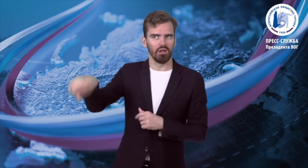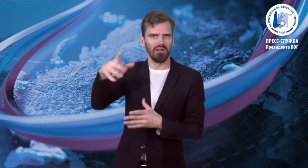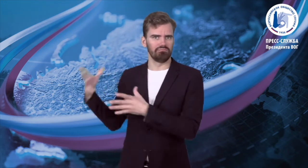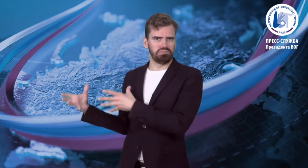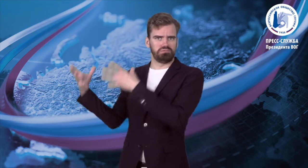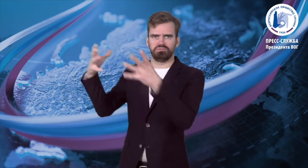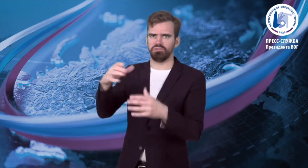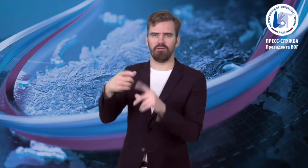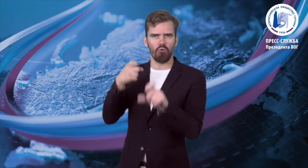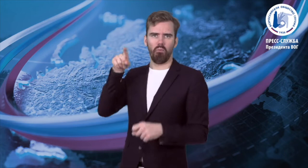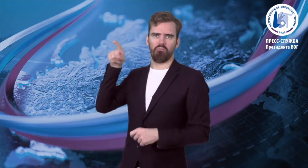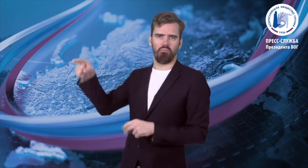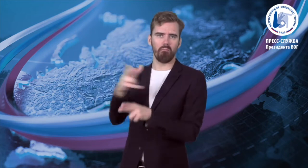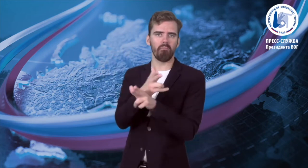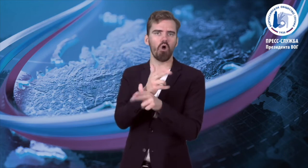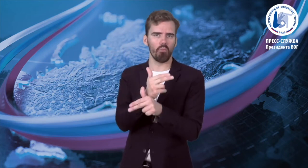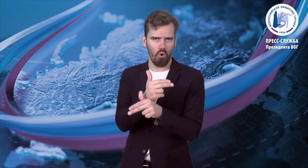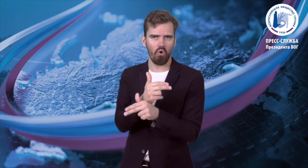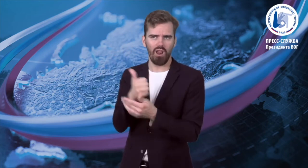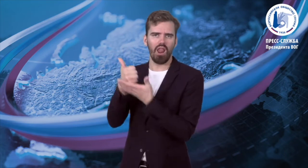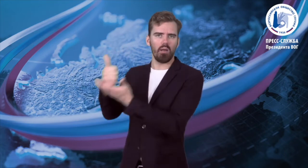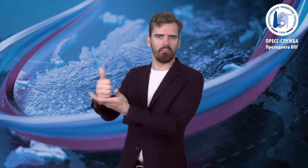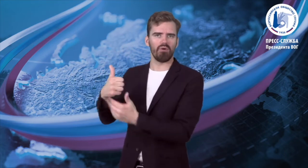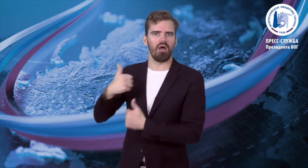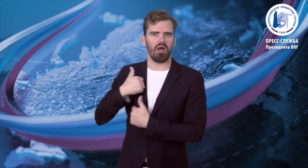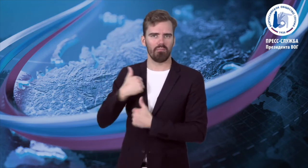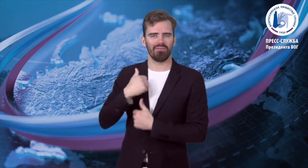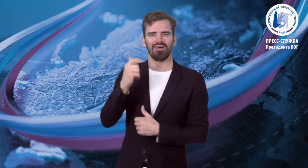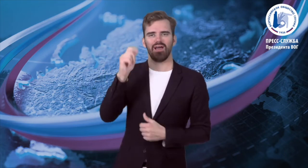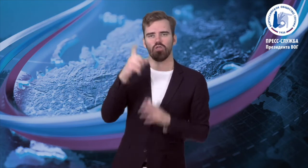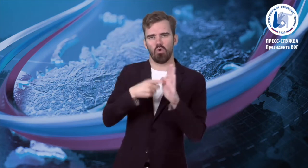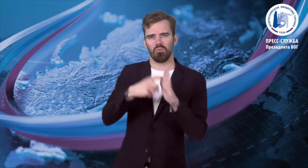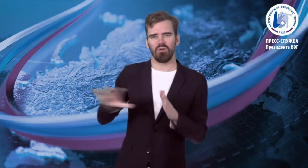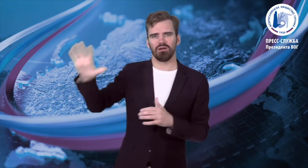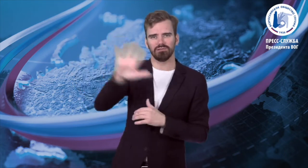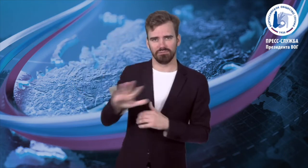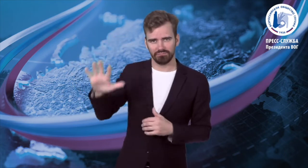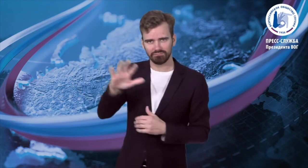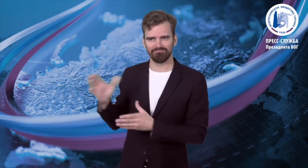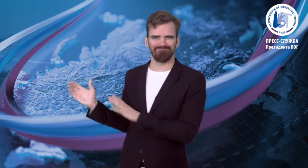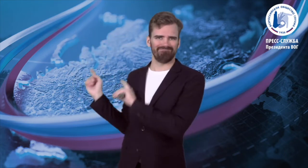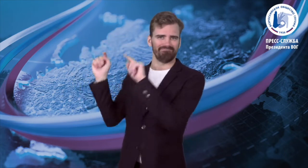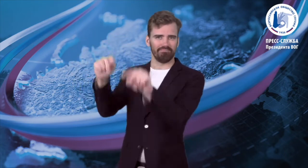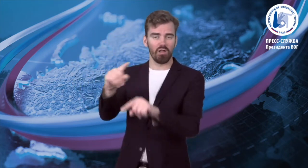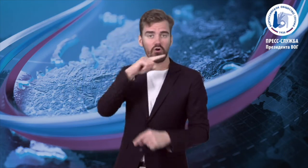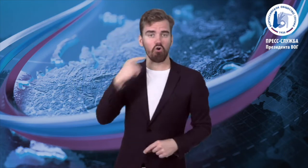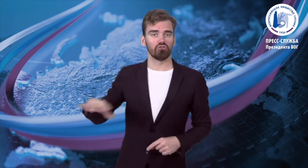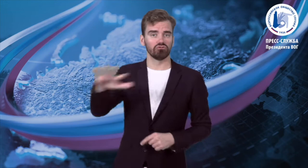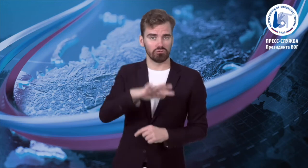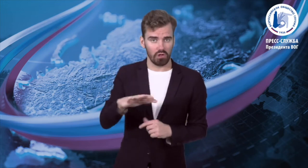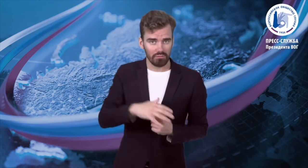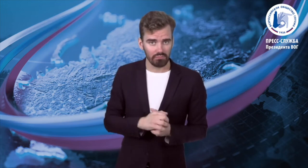All of them were evacuated from Mariupol by the DPR military and taken to Russia.